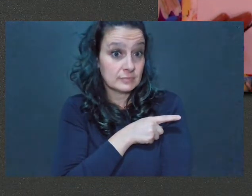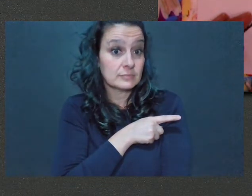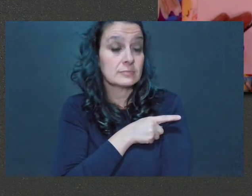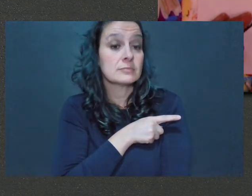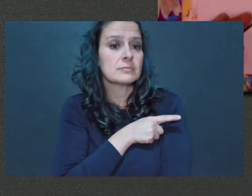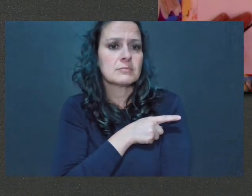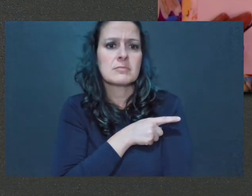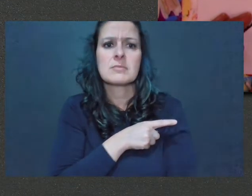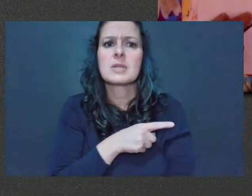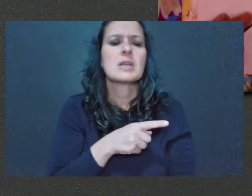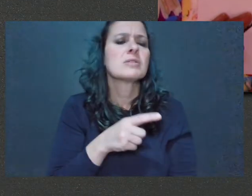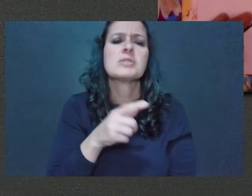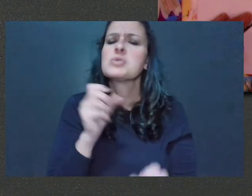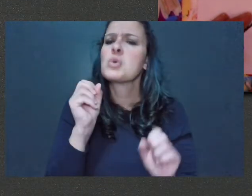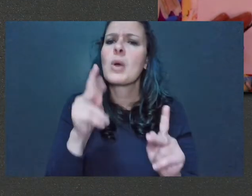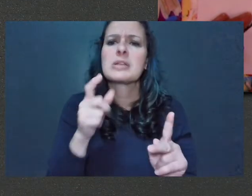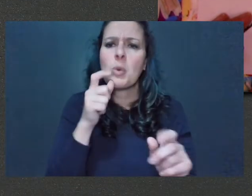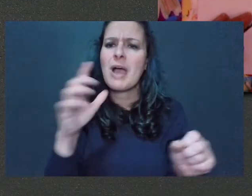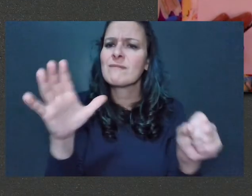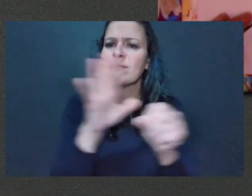It's okay if you don't color the whole thing in.